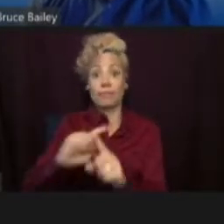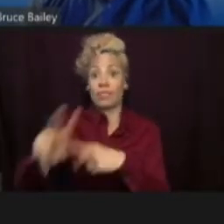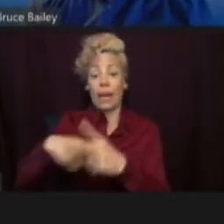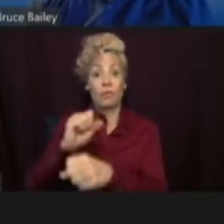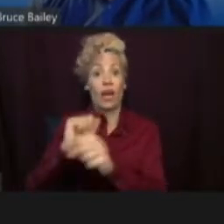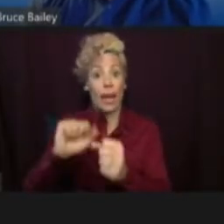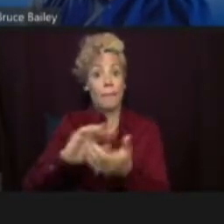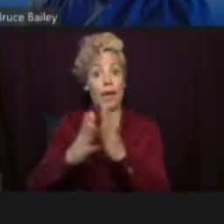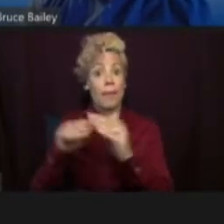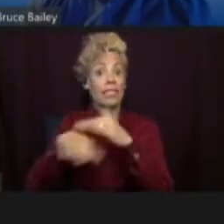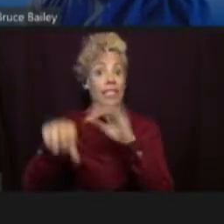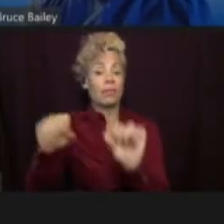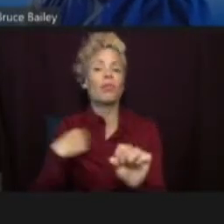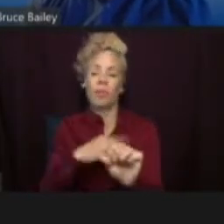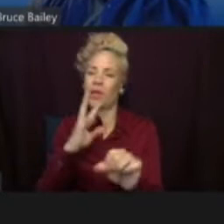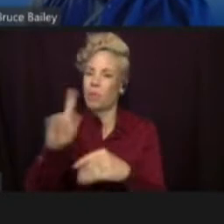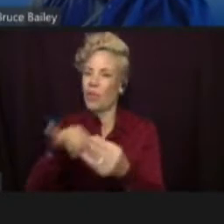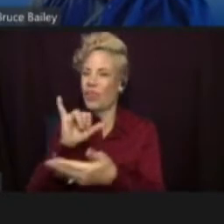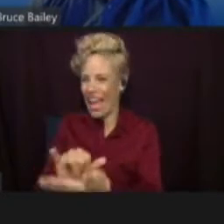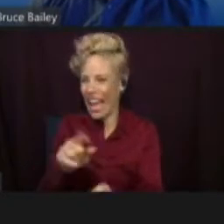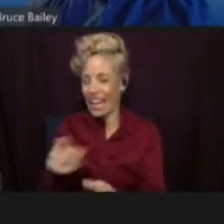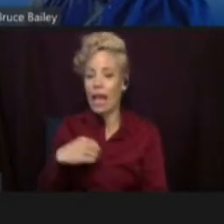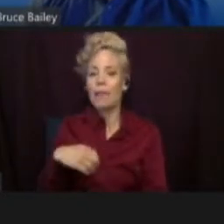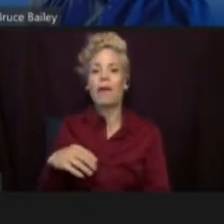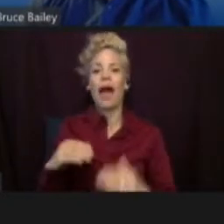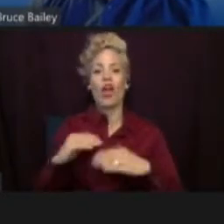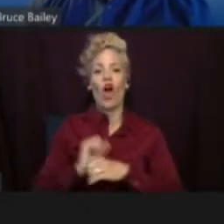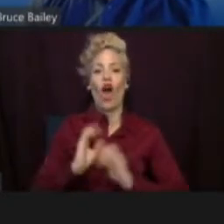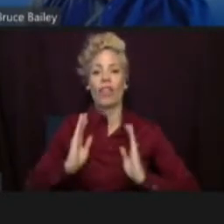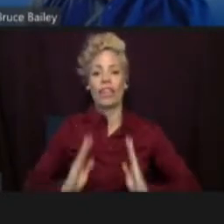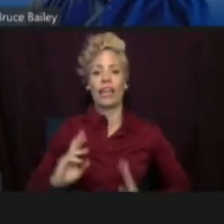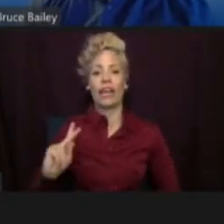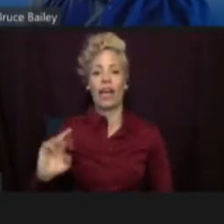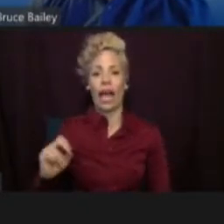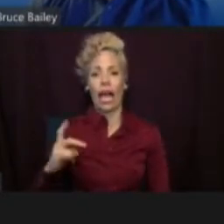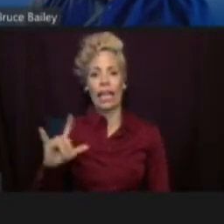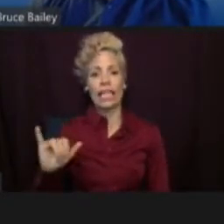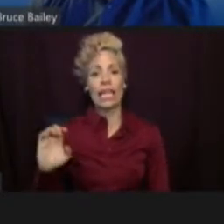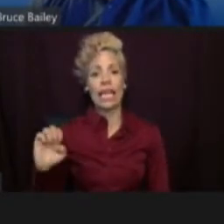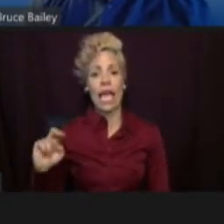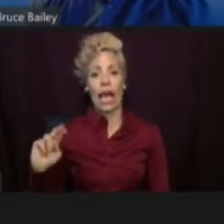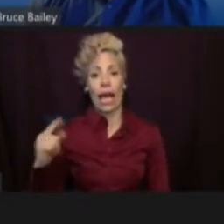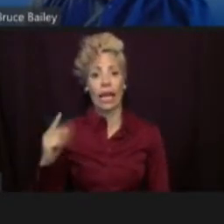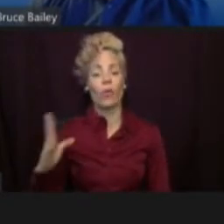And my colleague Kathy Eng, we'll be talking in more detail about those considerations.